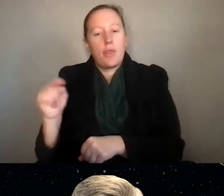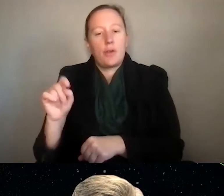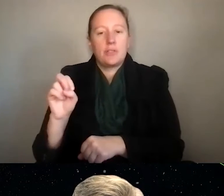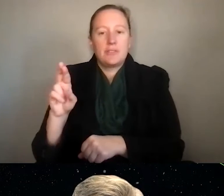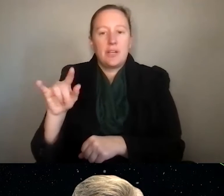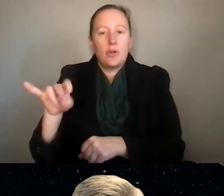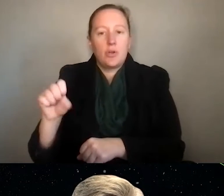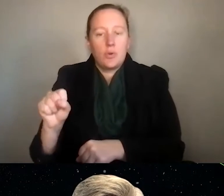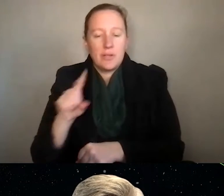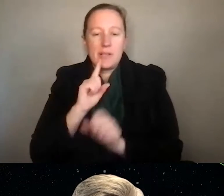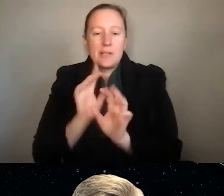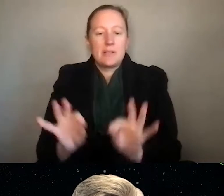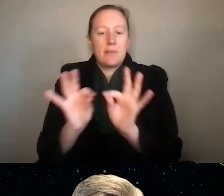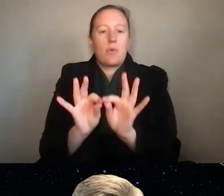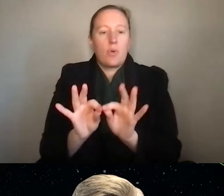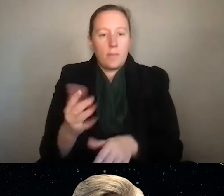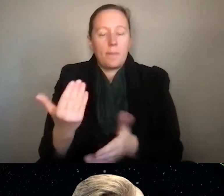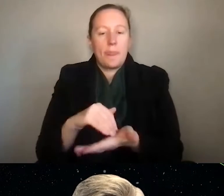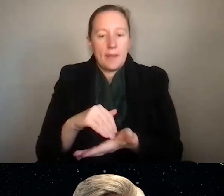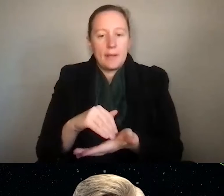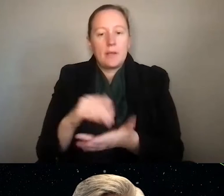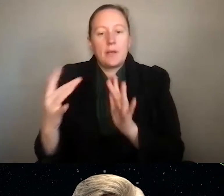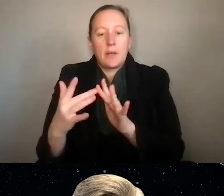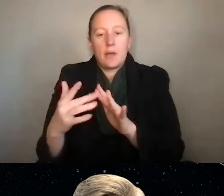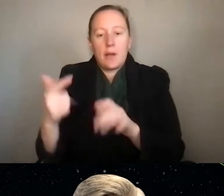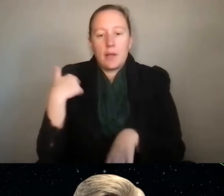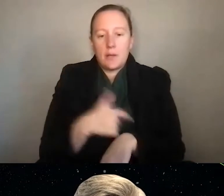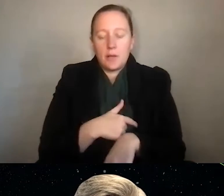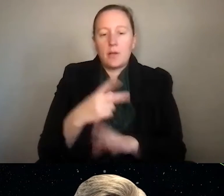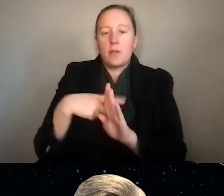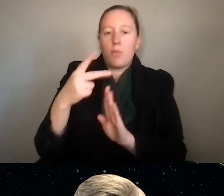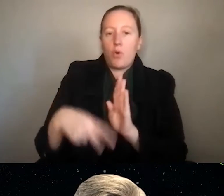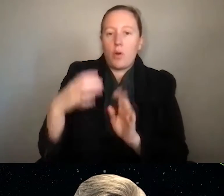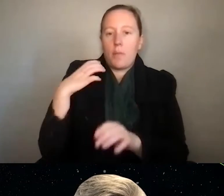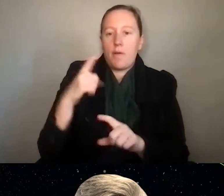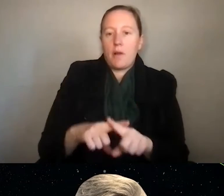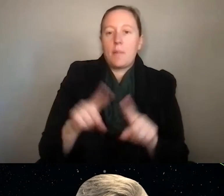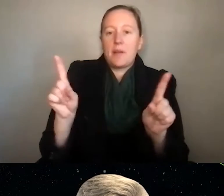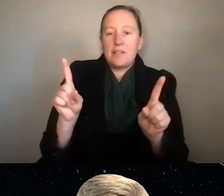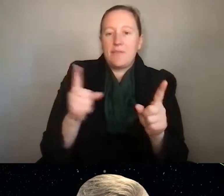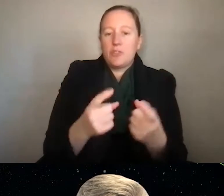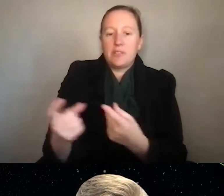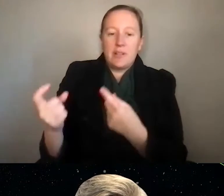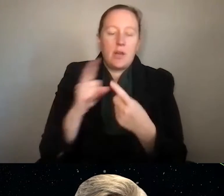It's important that again you contact us, contact for officers, but different solicitations are really